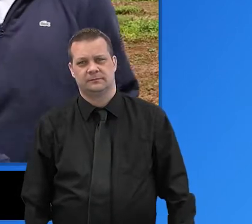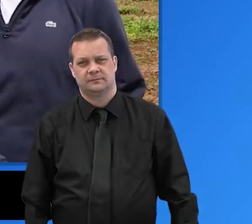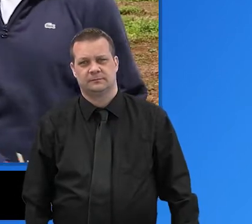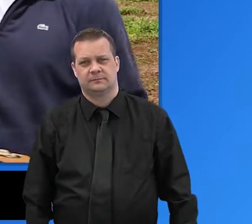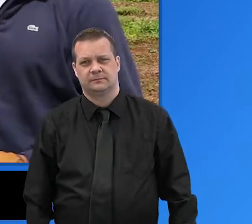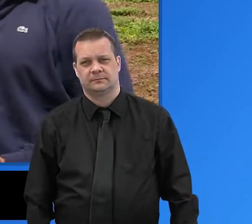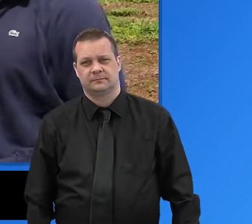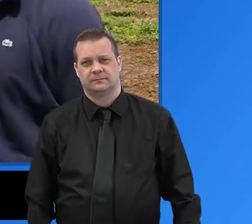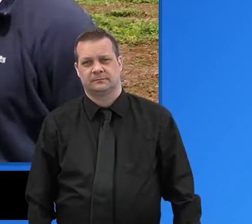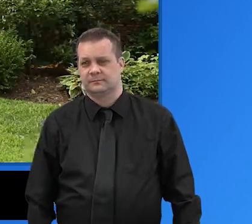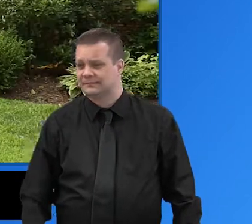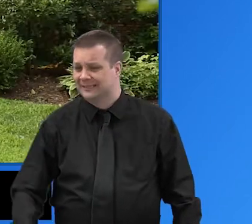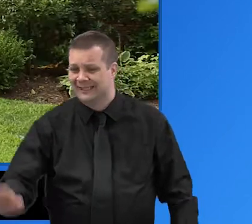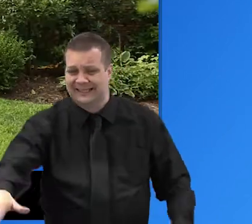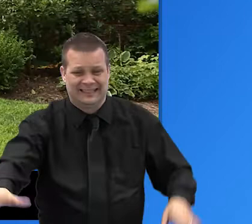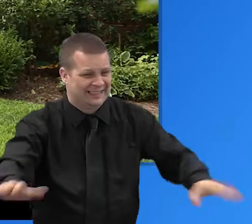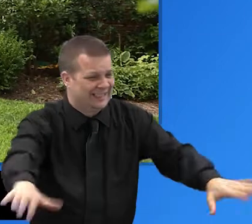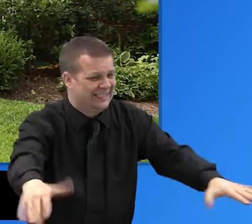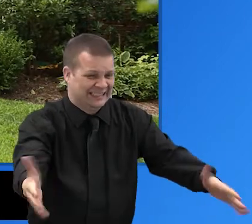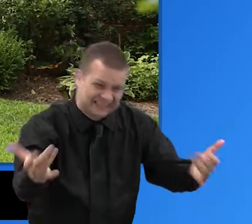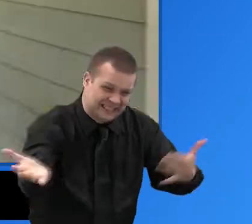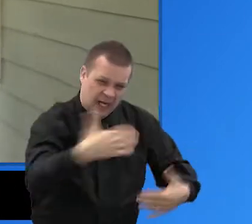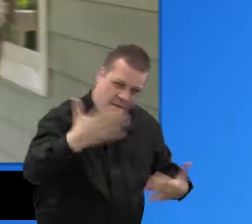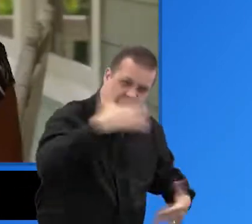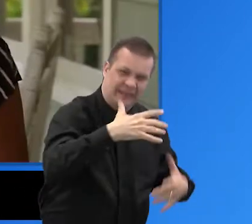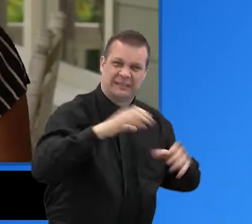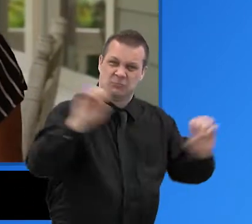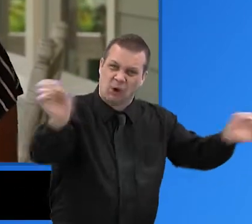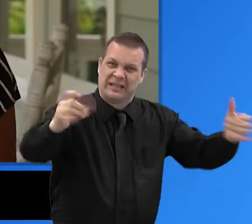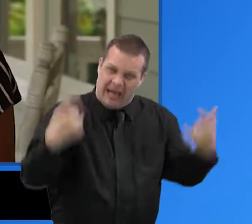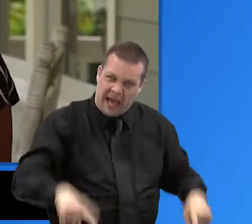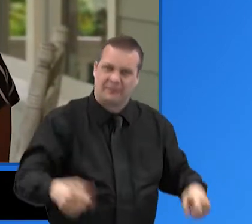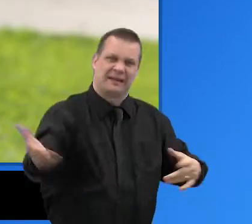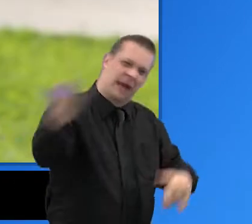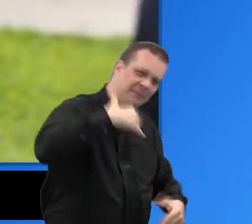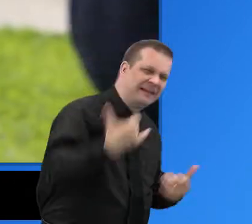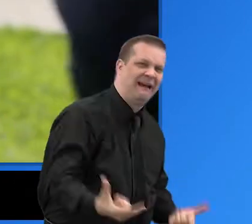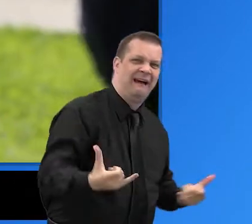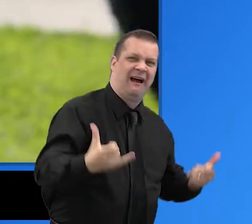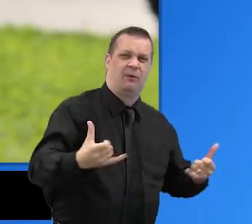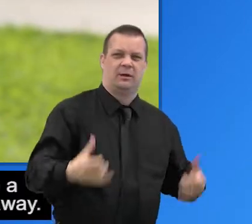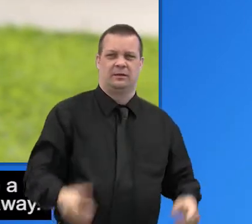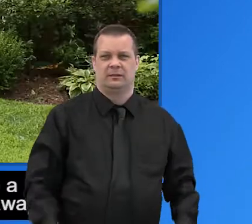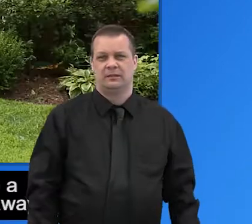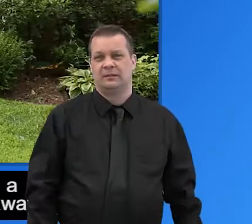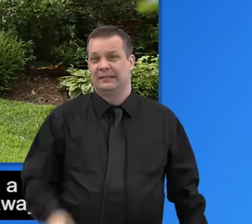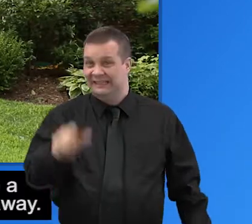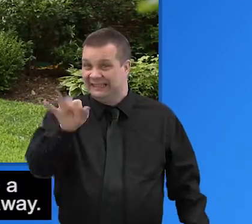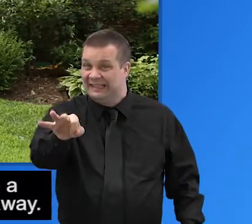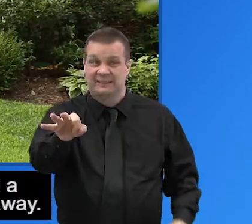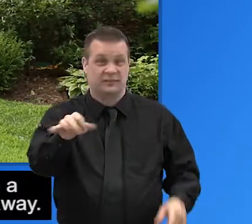Good job, good job, buddy. John, Noah, quick, you need to come inside! There's been an emergency! Quick, come on! If you are outside during a